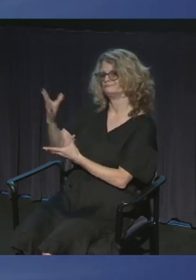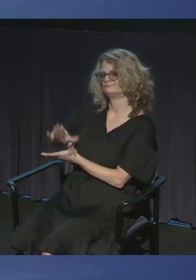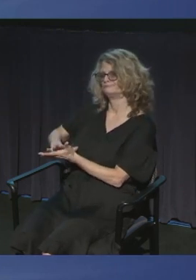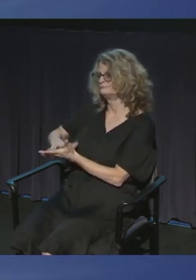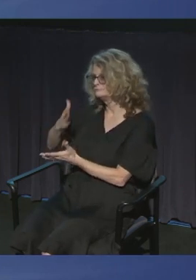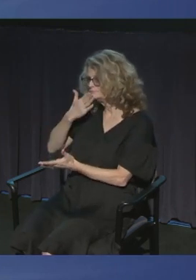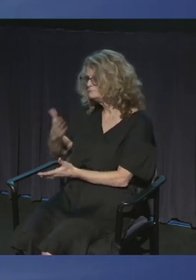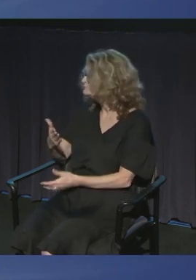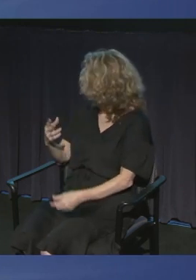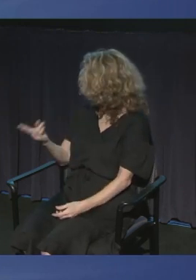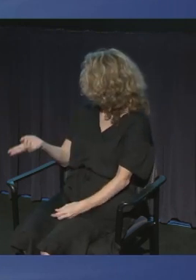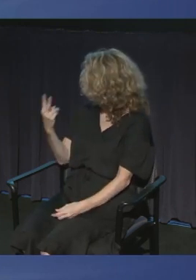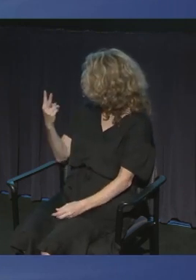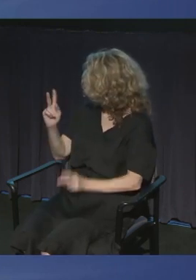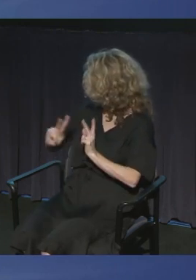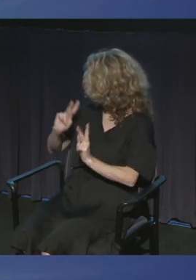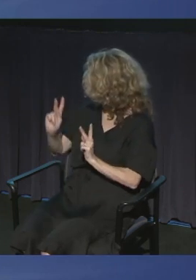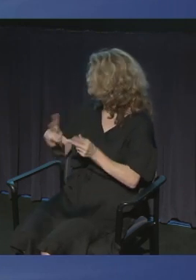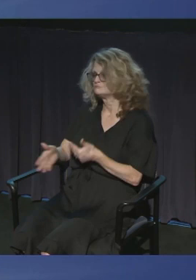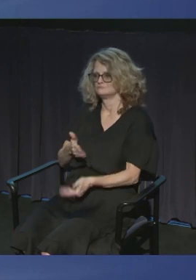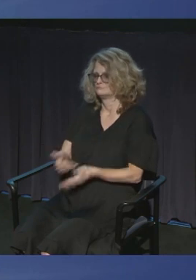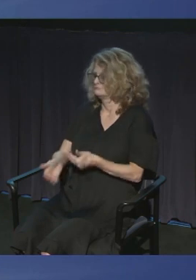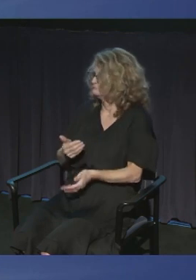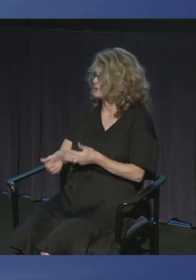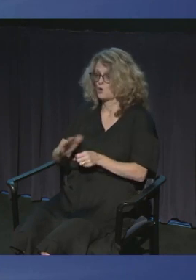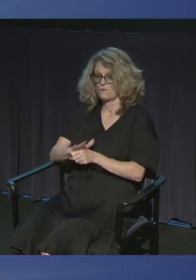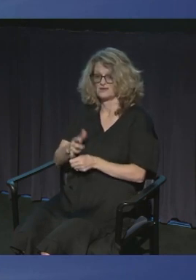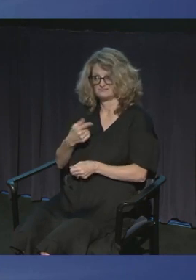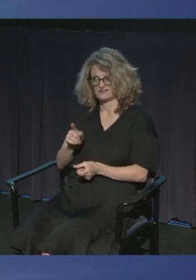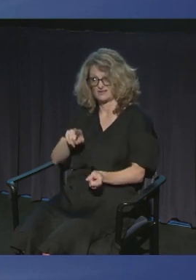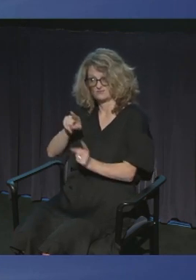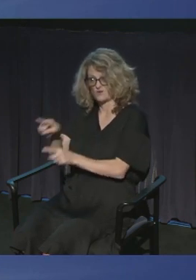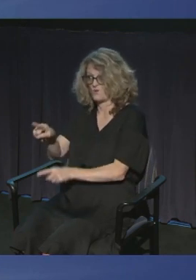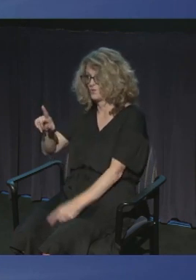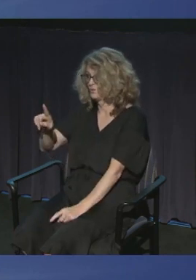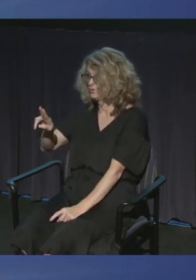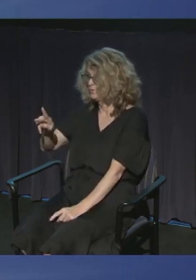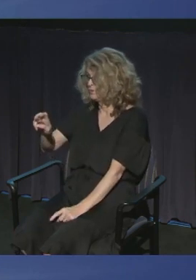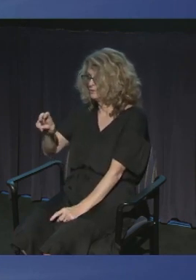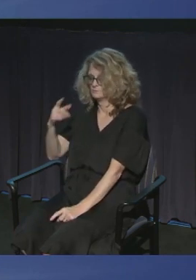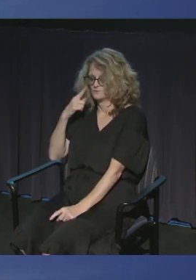THESE ARE THE TWO PEOPLE WHO DESPITE COVID WENT TO DUKE. FOR ALL SORTS OF REASONS WE CANNOT